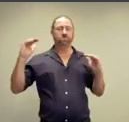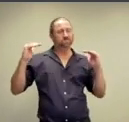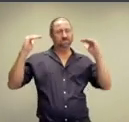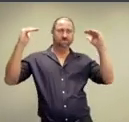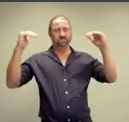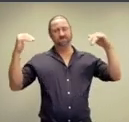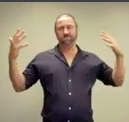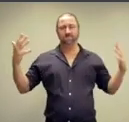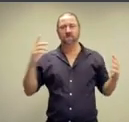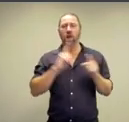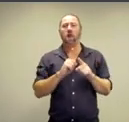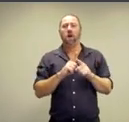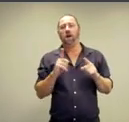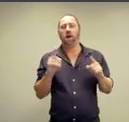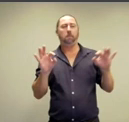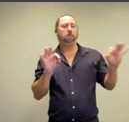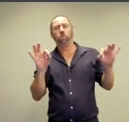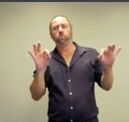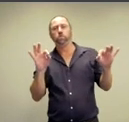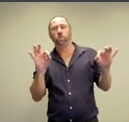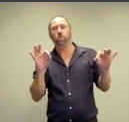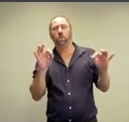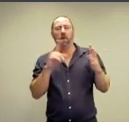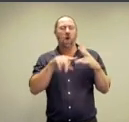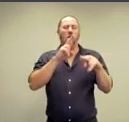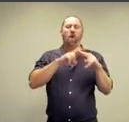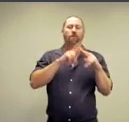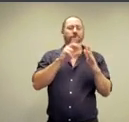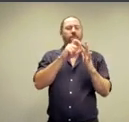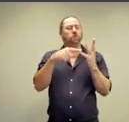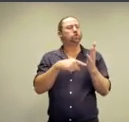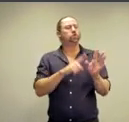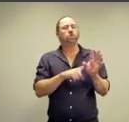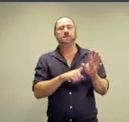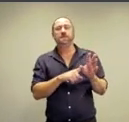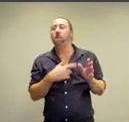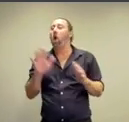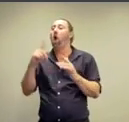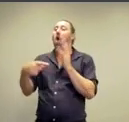Since the 1990s, the kind of model off-duty outerwear of choice has